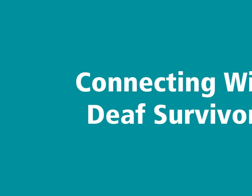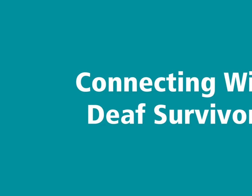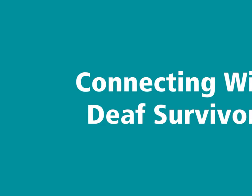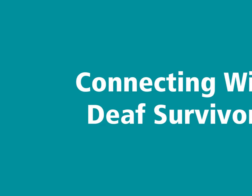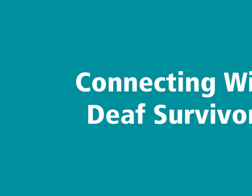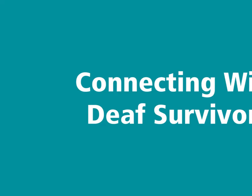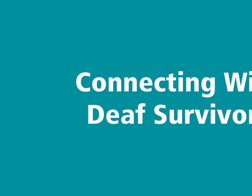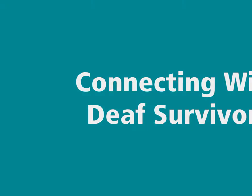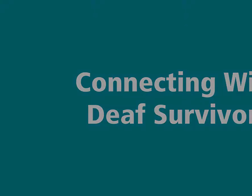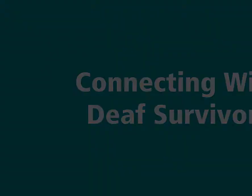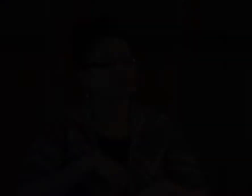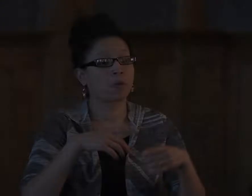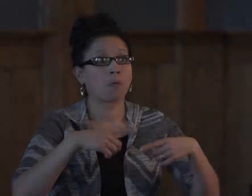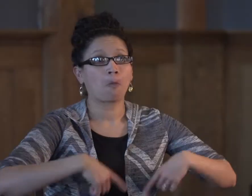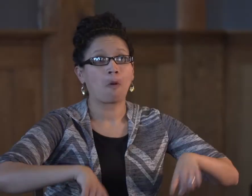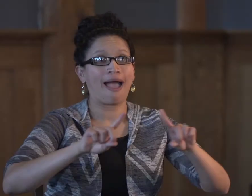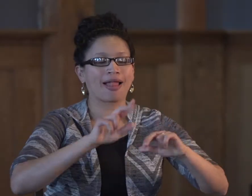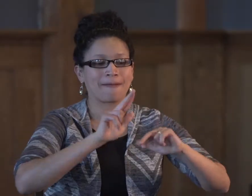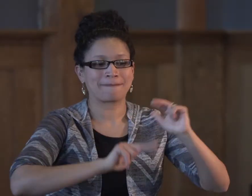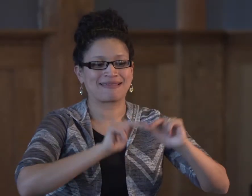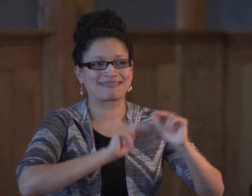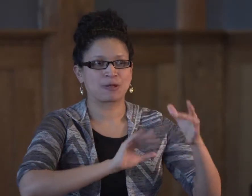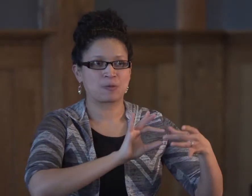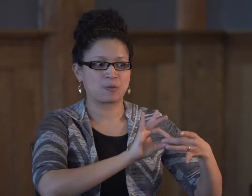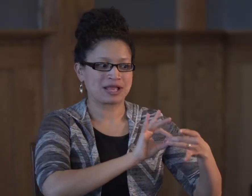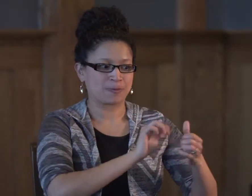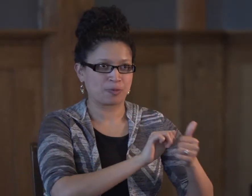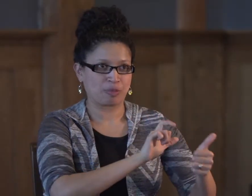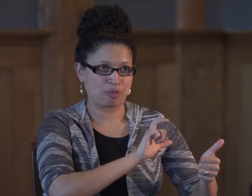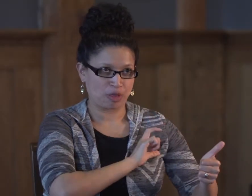scenarios.